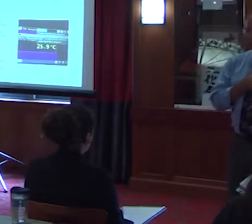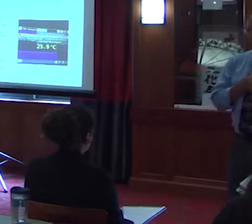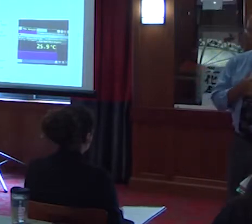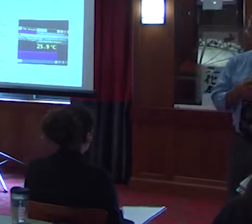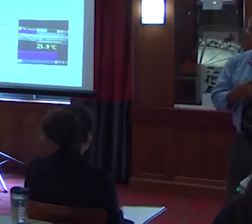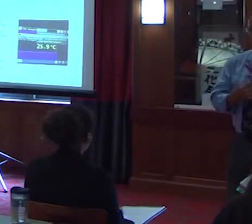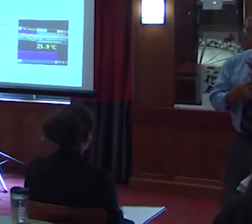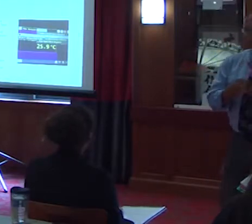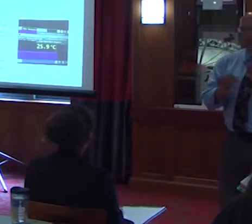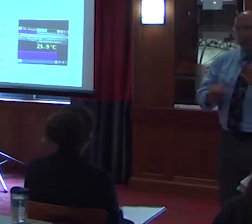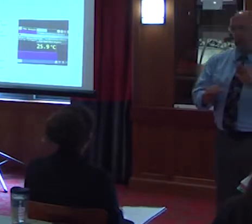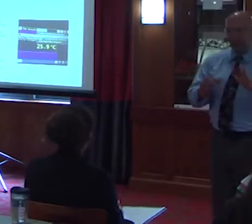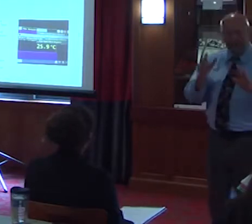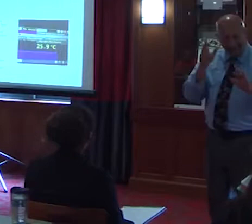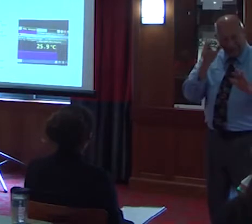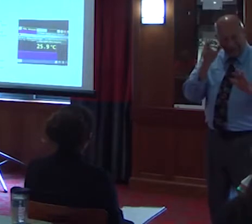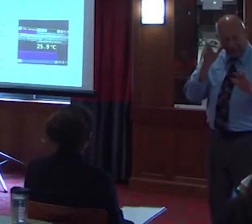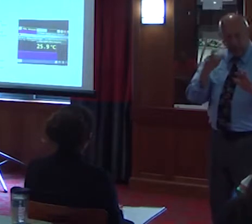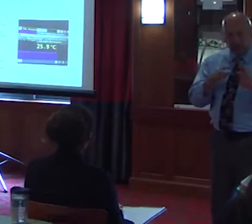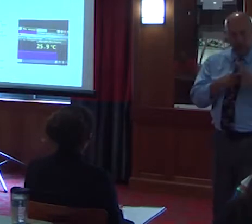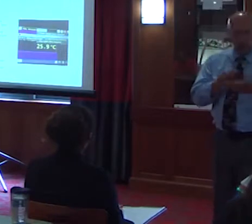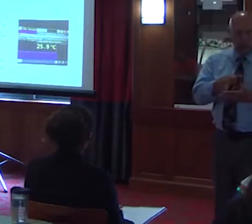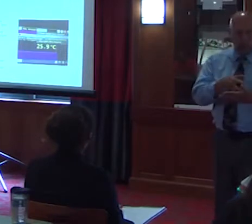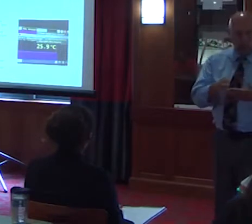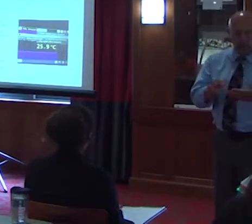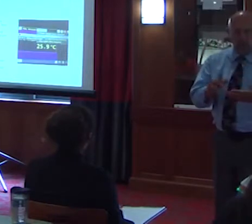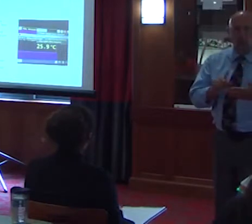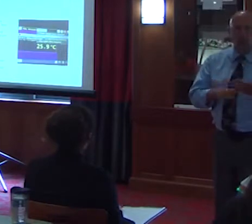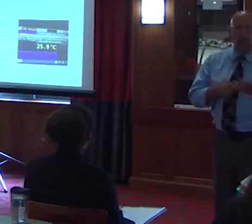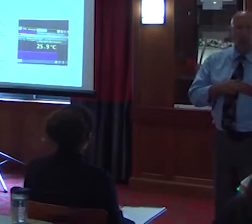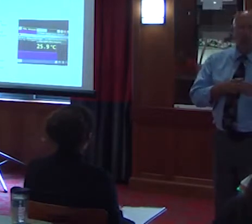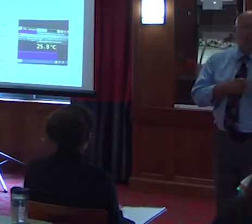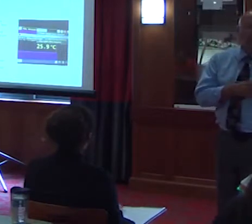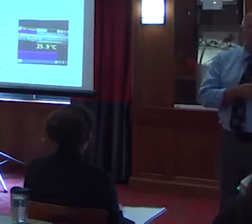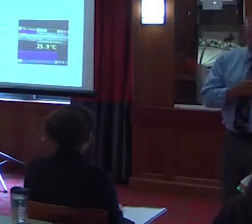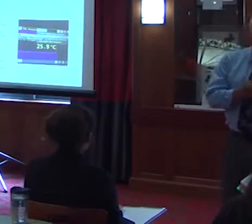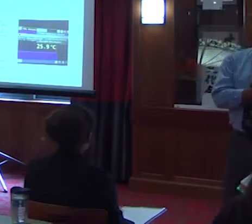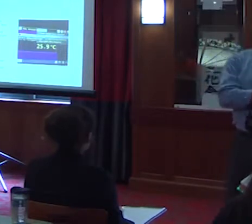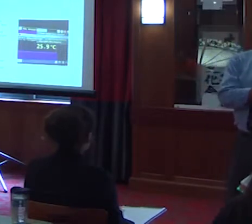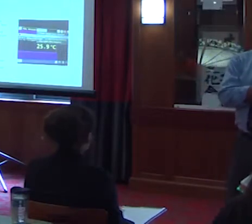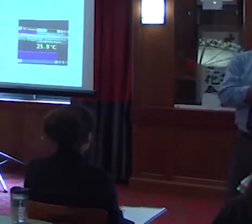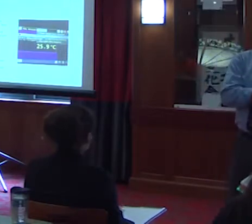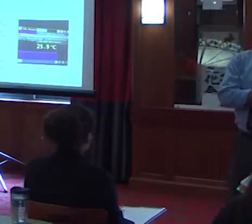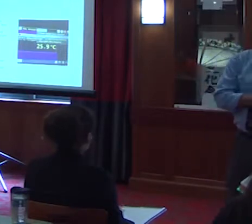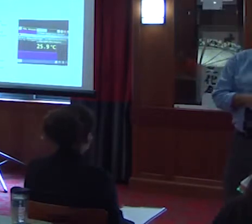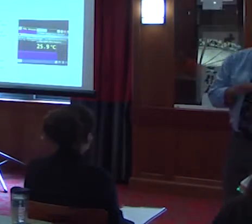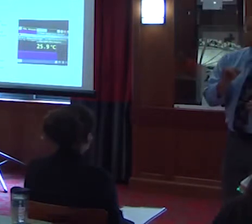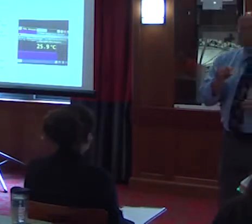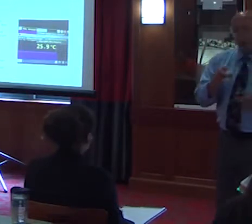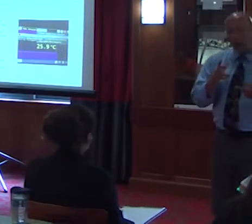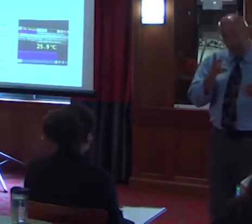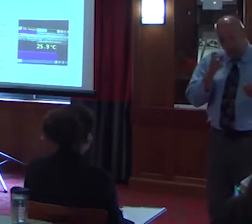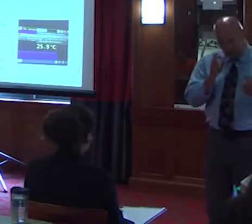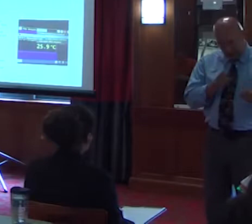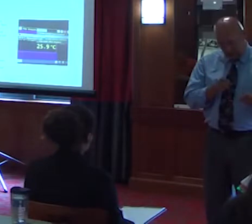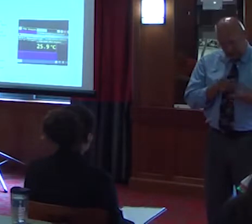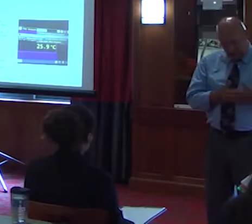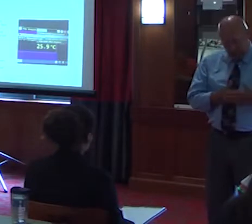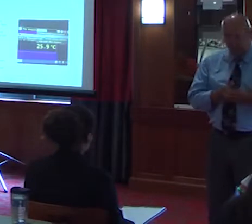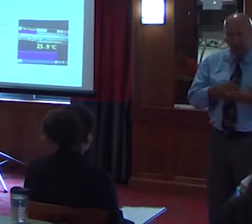[Man] Thank you. Is there other questions or shall we play with them ourselves? [Woman] Play! Alright. So we have some activities. I'm going to unplug the speaker